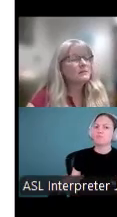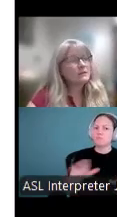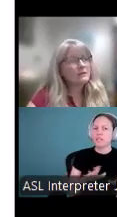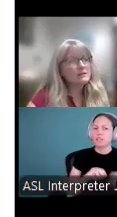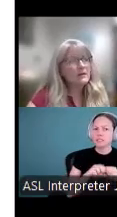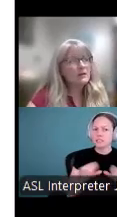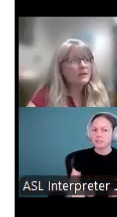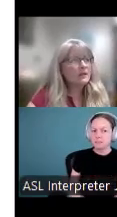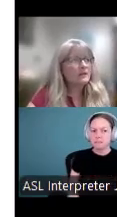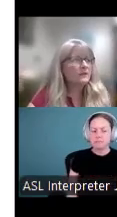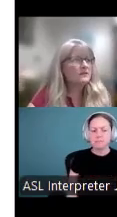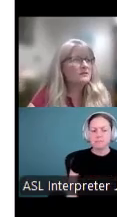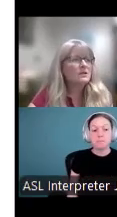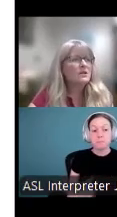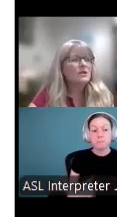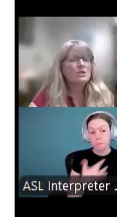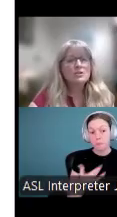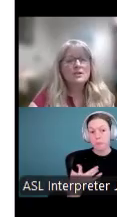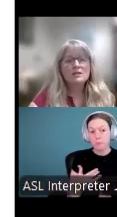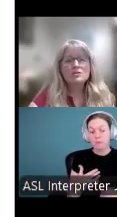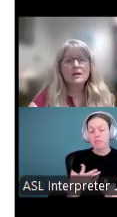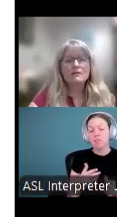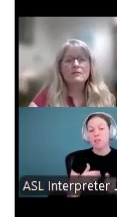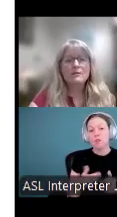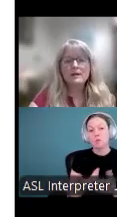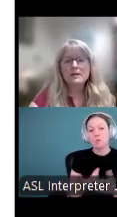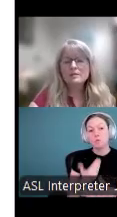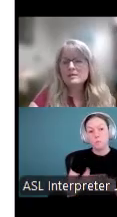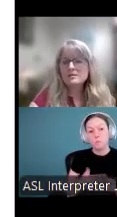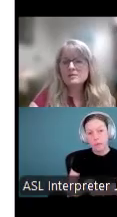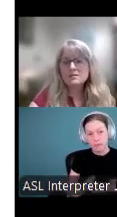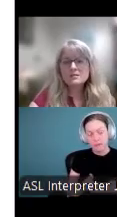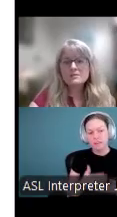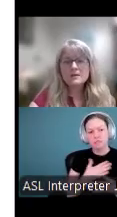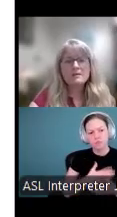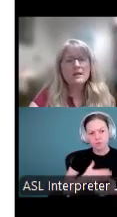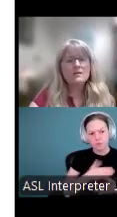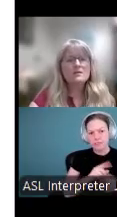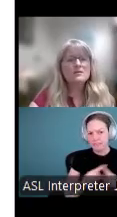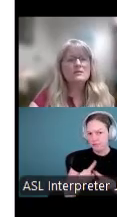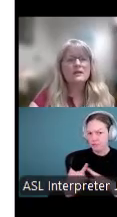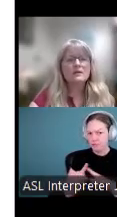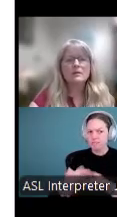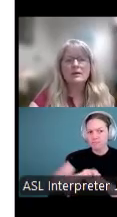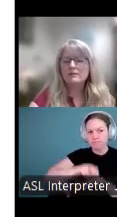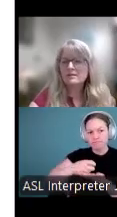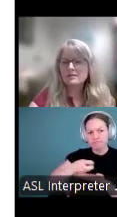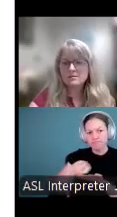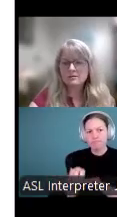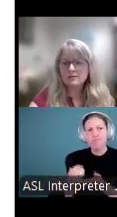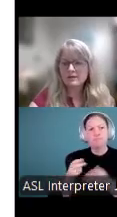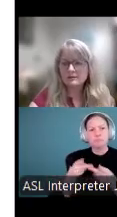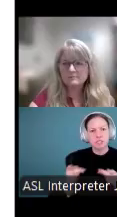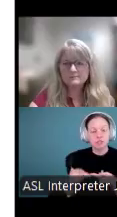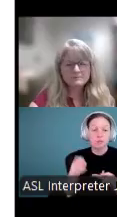typically developing infant should enjoy a variety of positions, but they may also develop preferences early on.